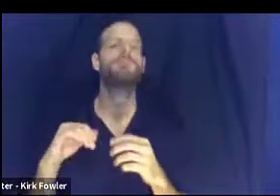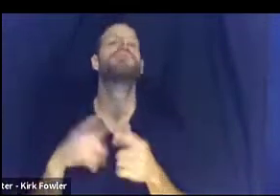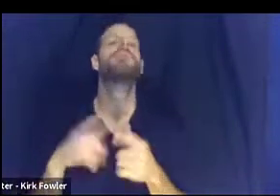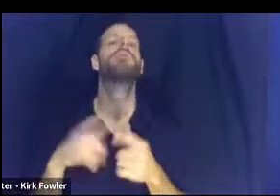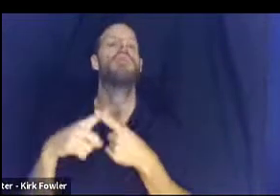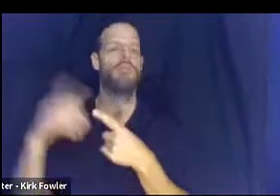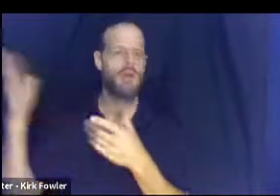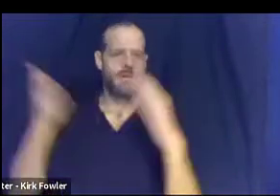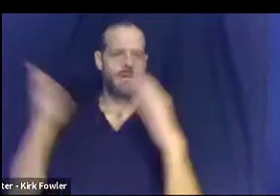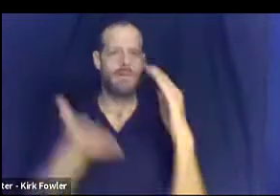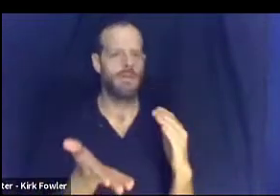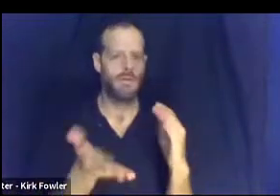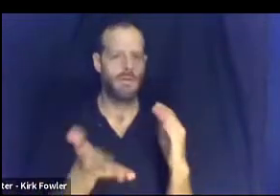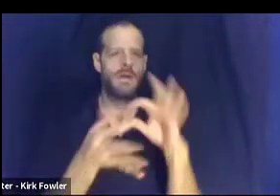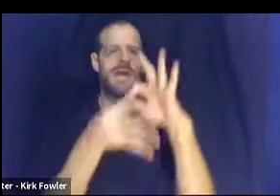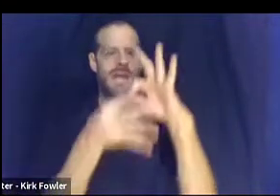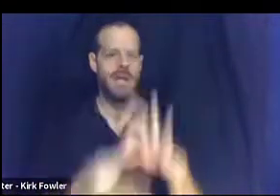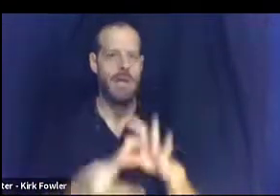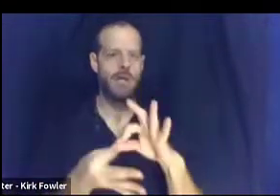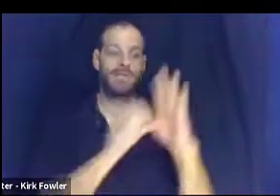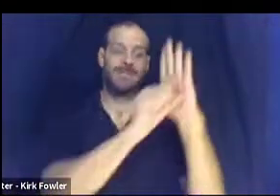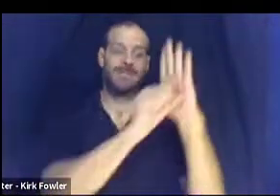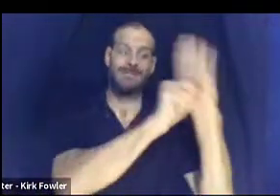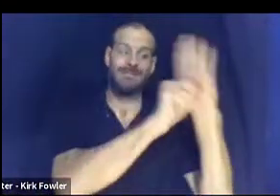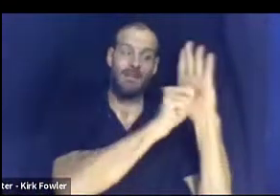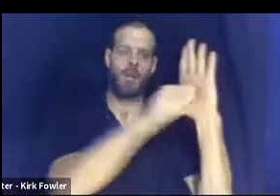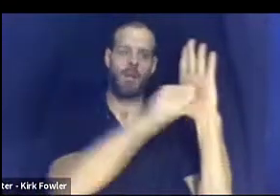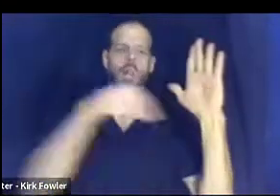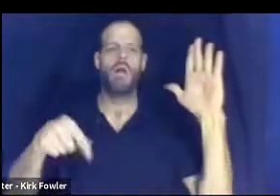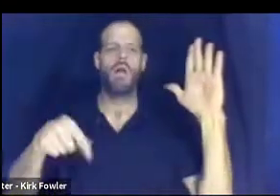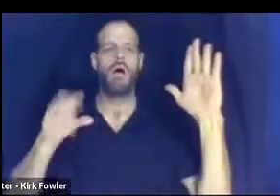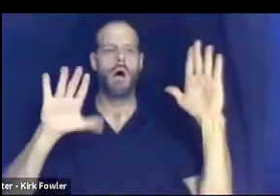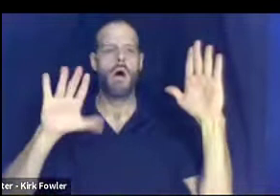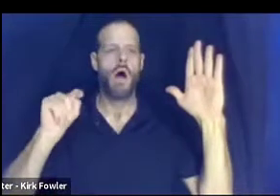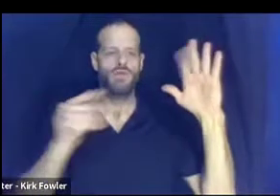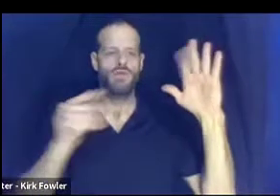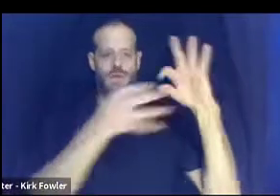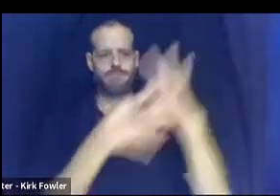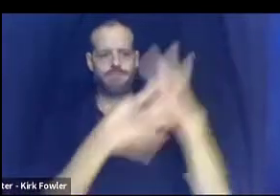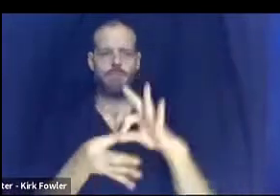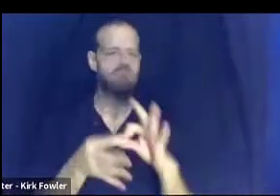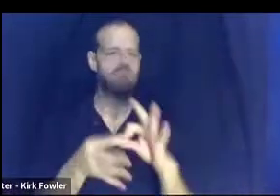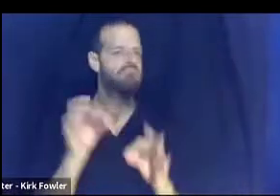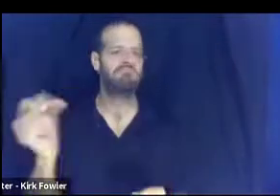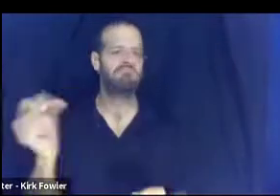and the connection that the symbol refers to the object. It's pretty straight forward sequence for choice-making